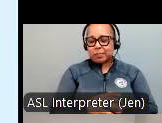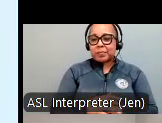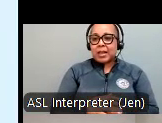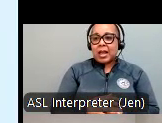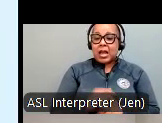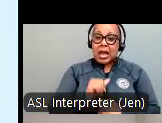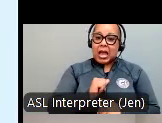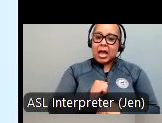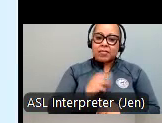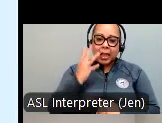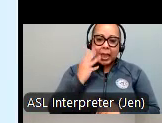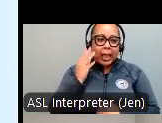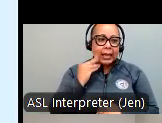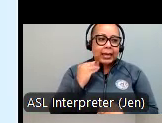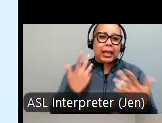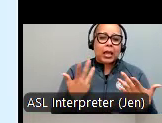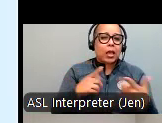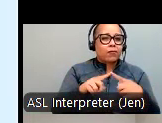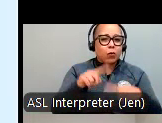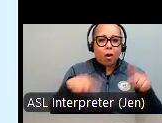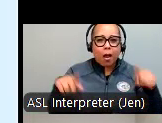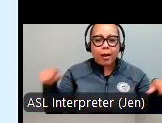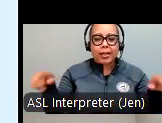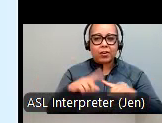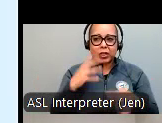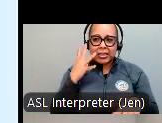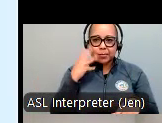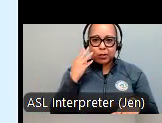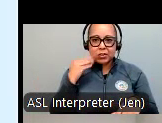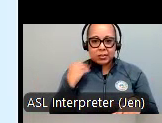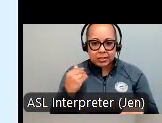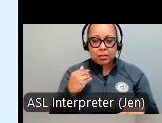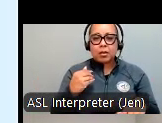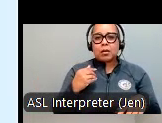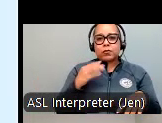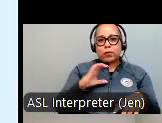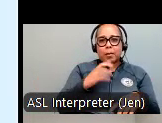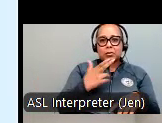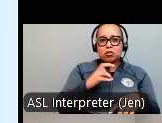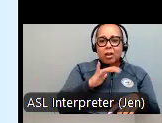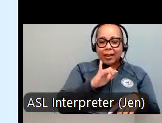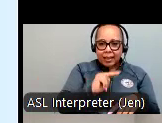I've had a variety of different experiences through check-in, some that are really great,